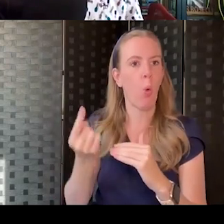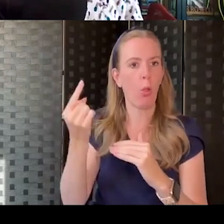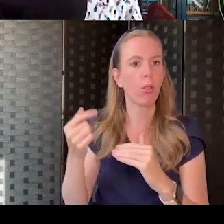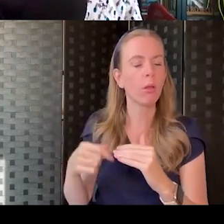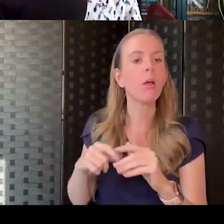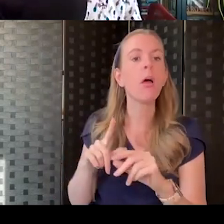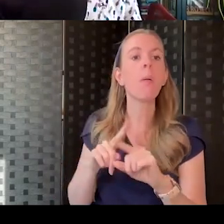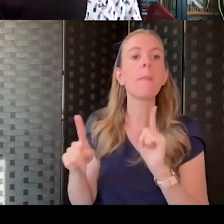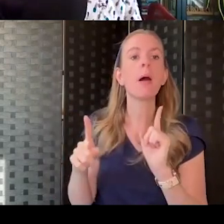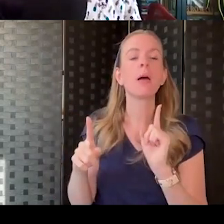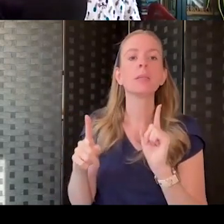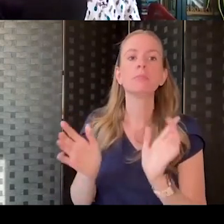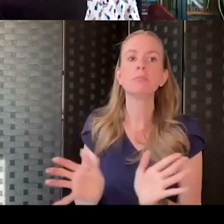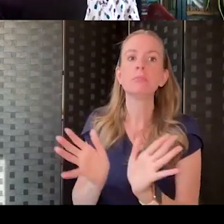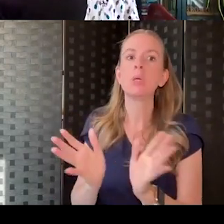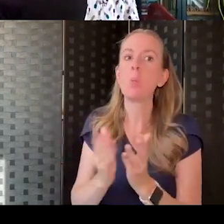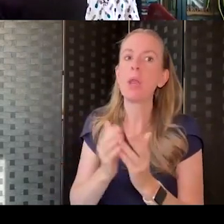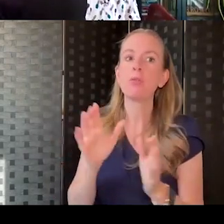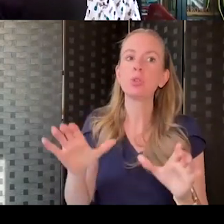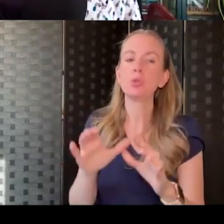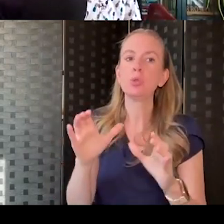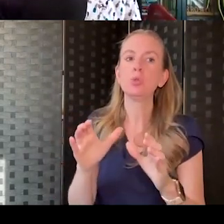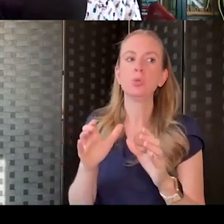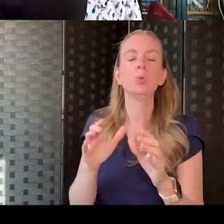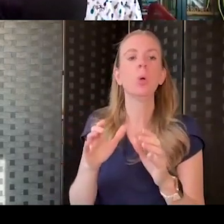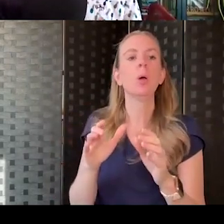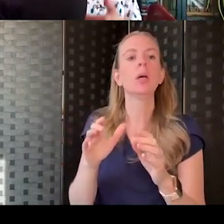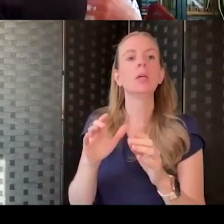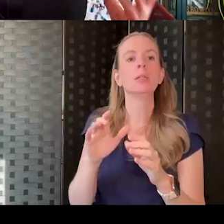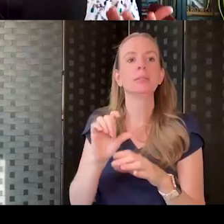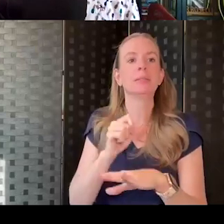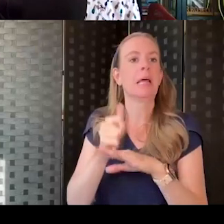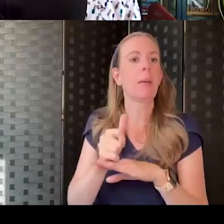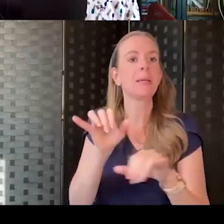I implore you, whatever you do, reset this to a standard table, standard table layout at least for